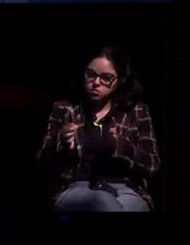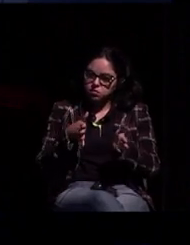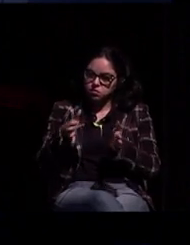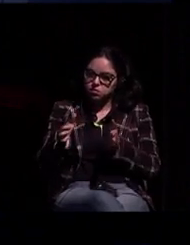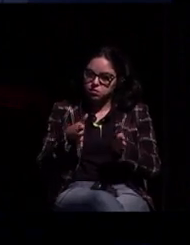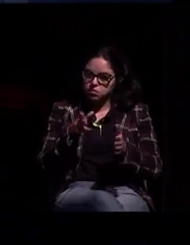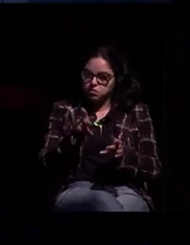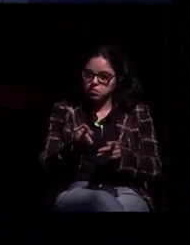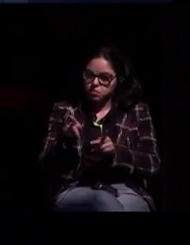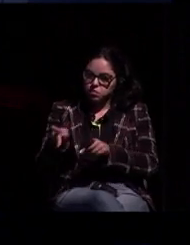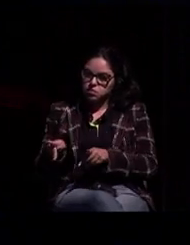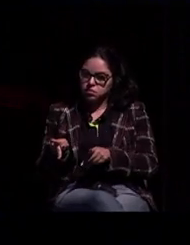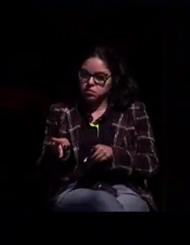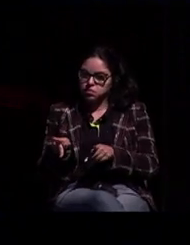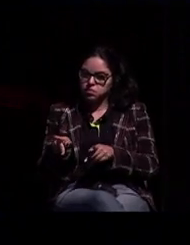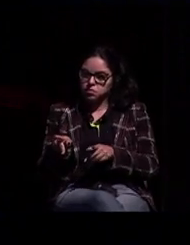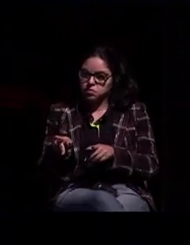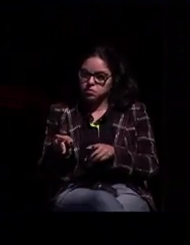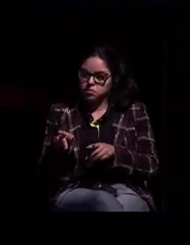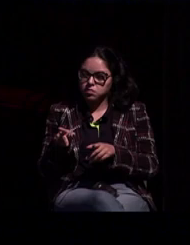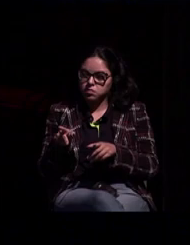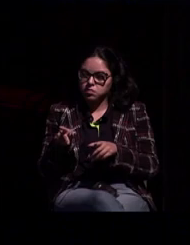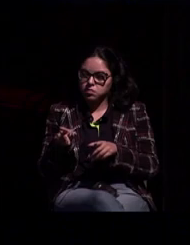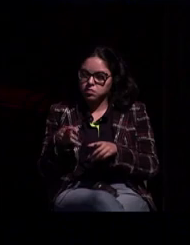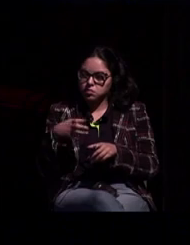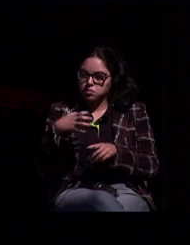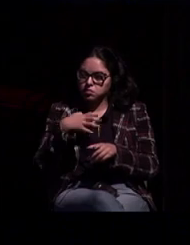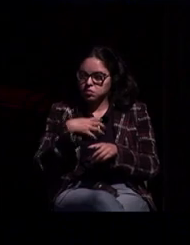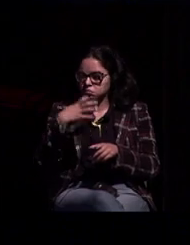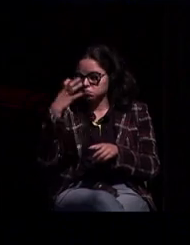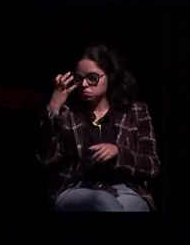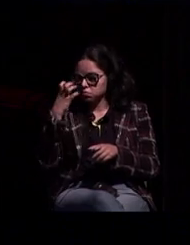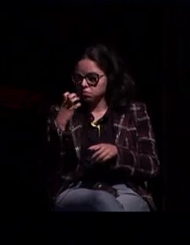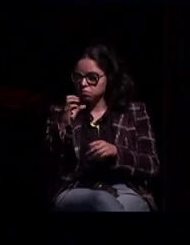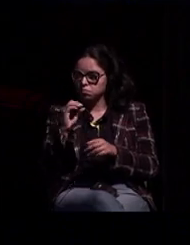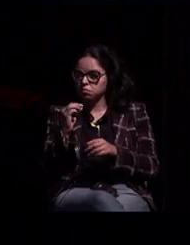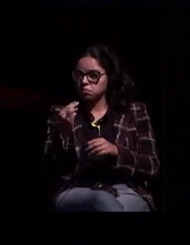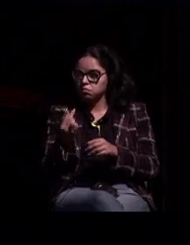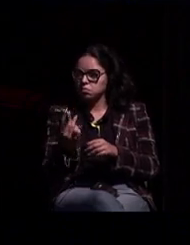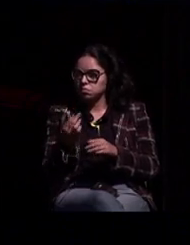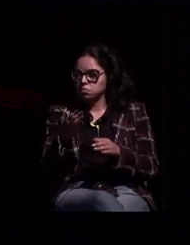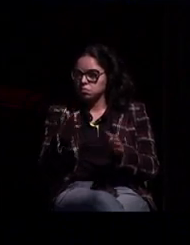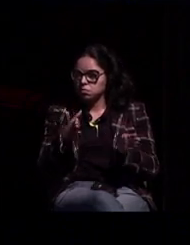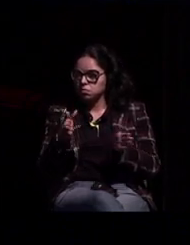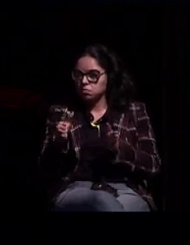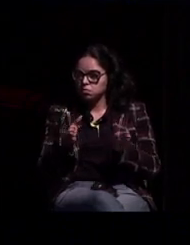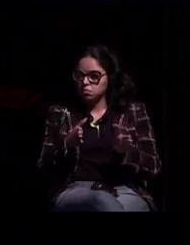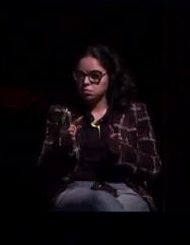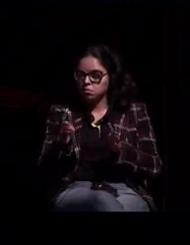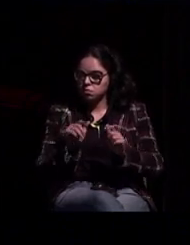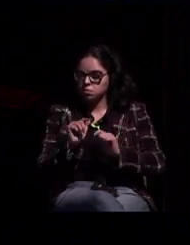to tourist labor, leisure time, and also labor conditions.